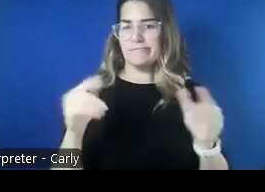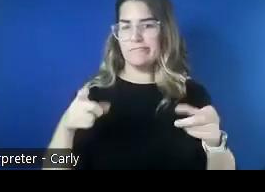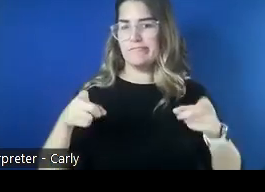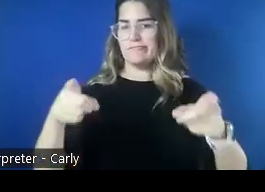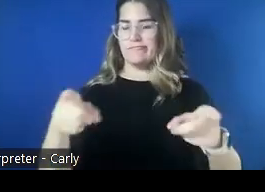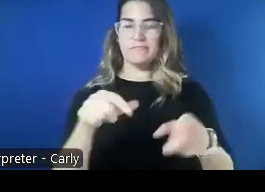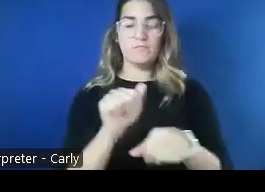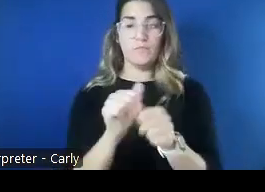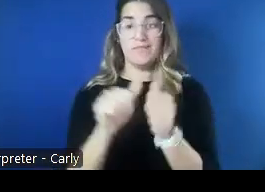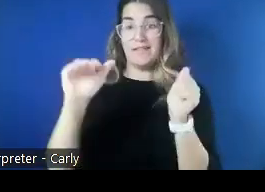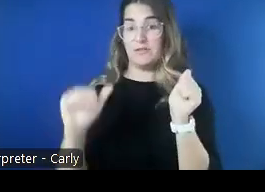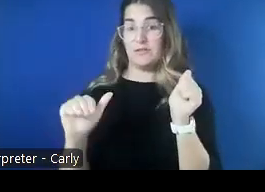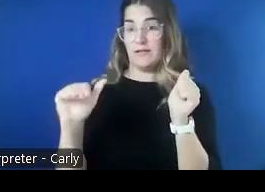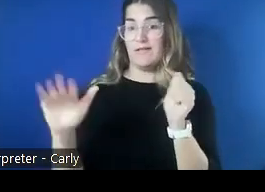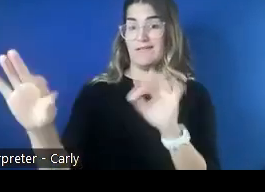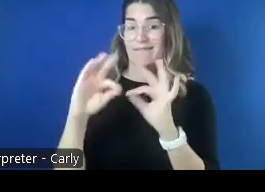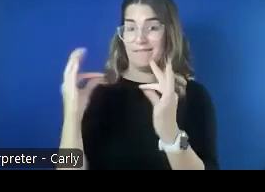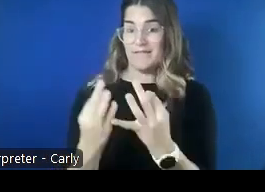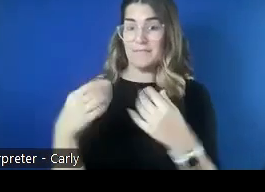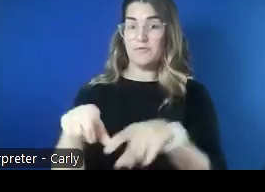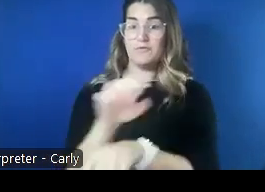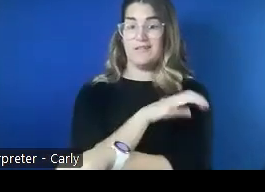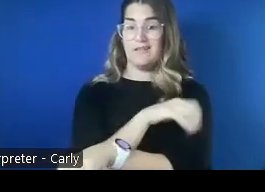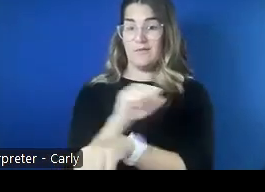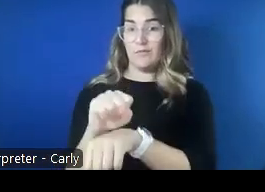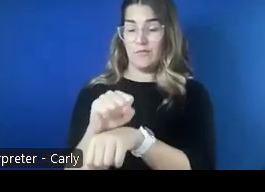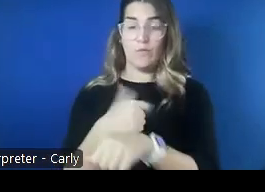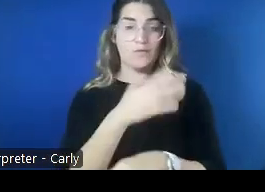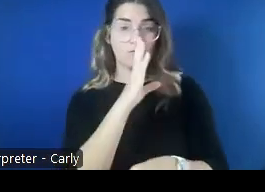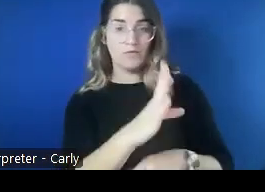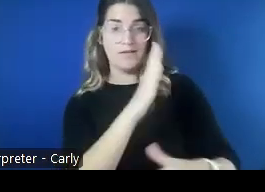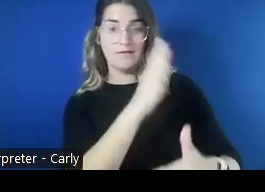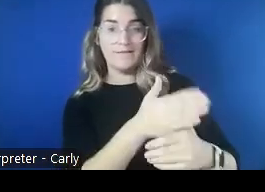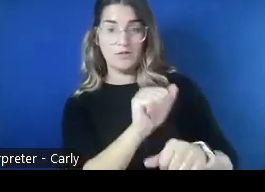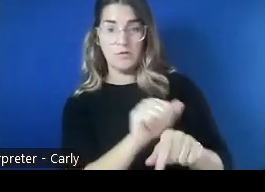that child and that family in clinical work or in a direct intervention work it can be a